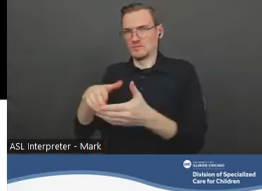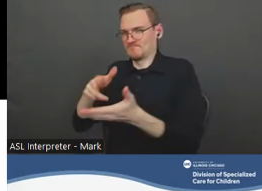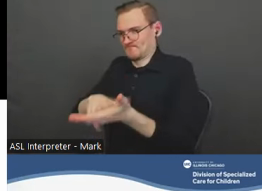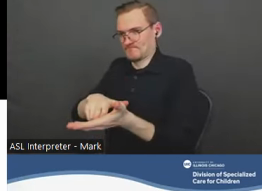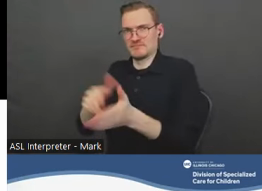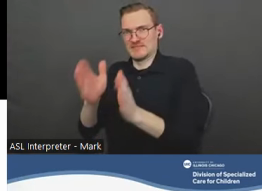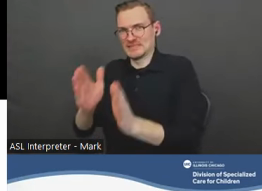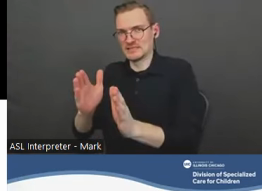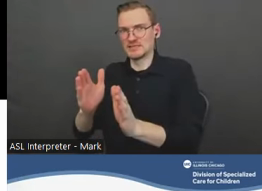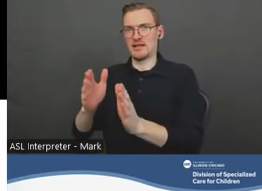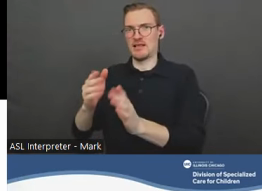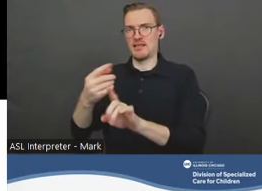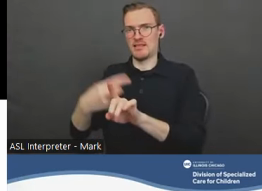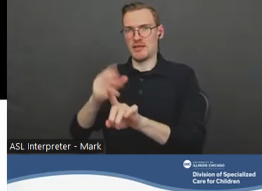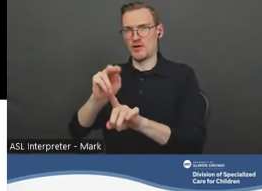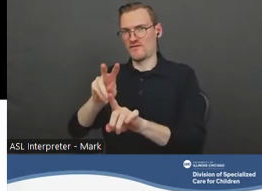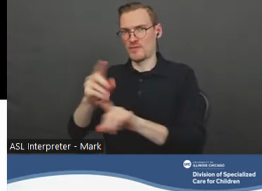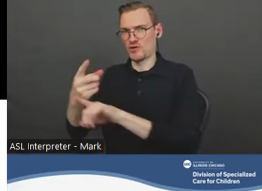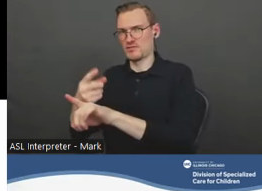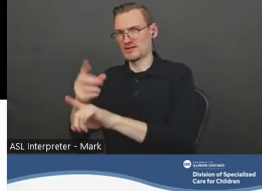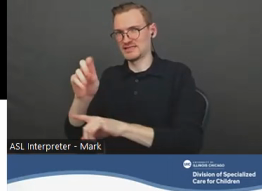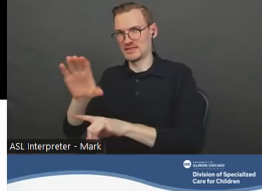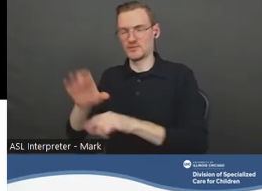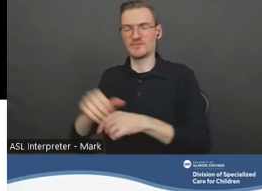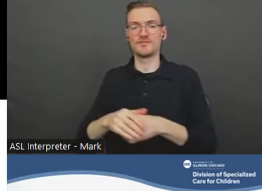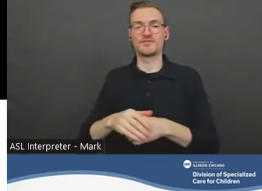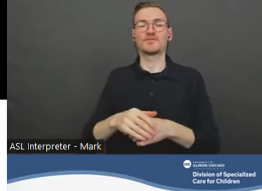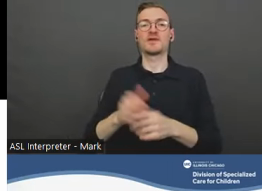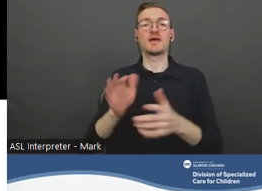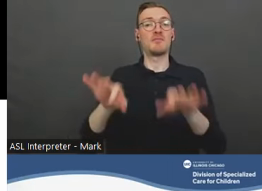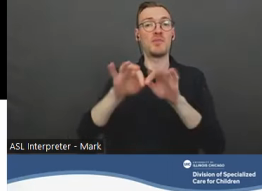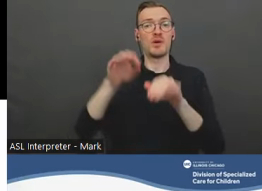it's important to know that if you are offered Insurance another way like through your job